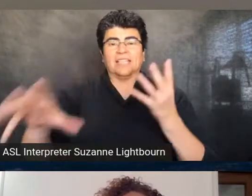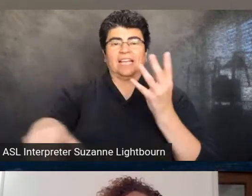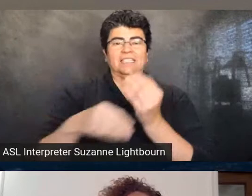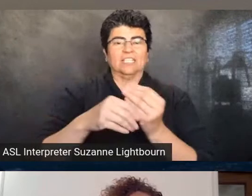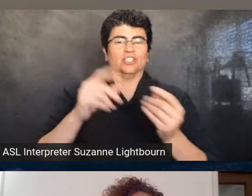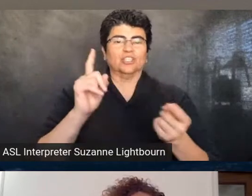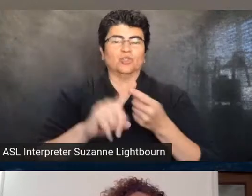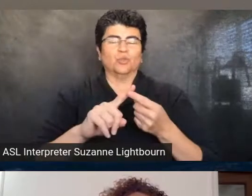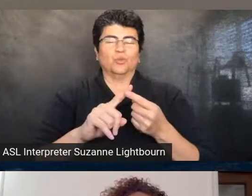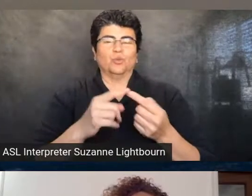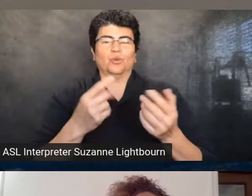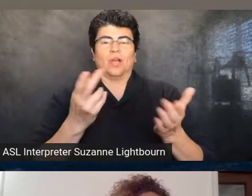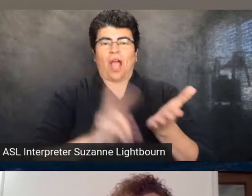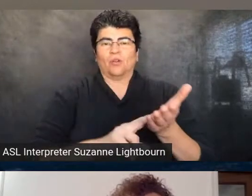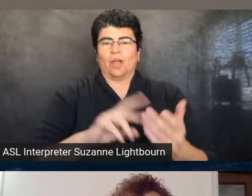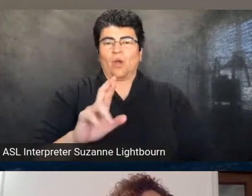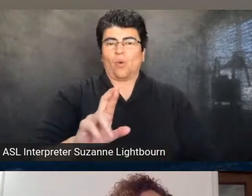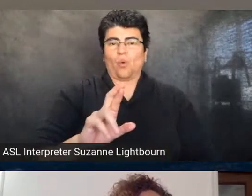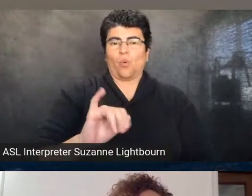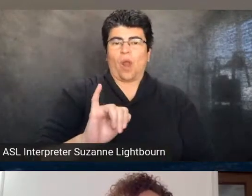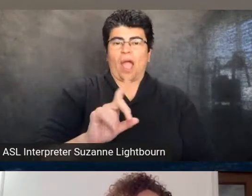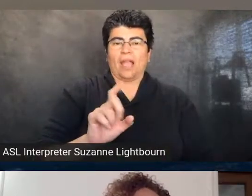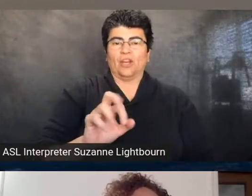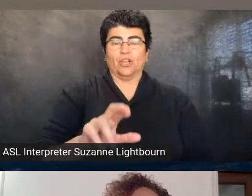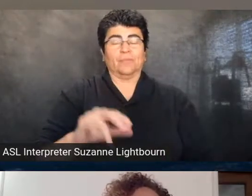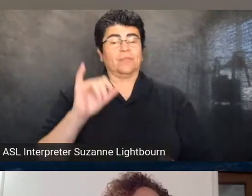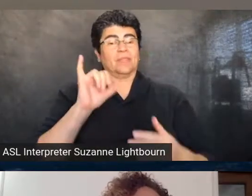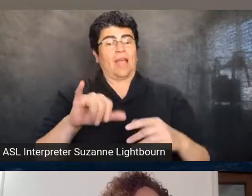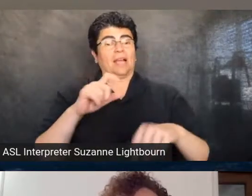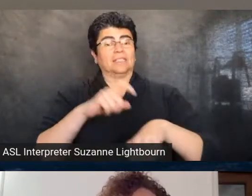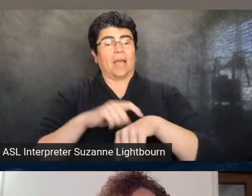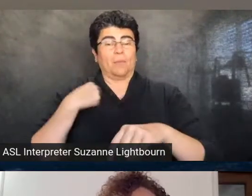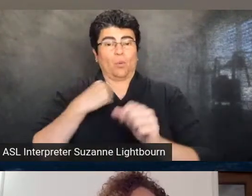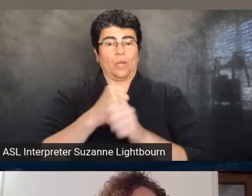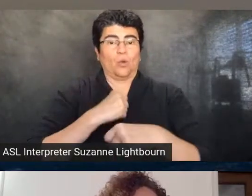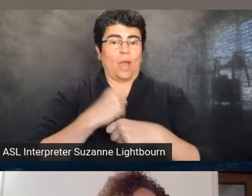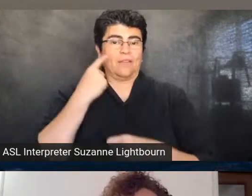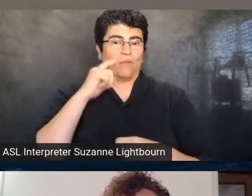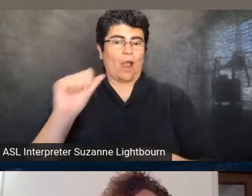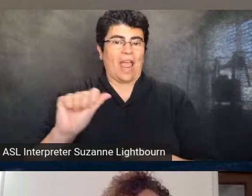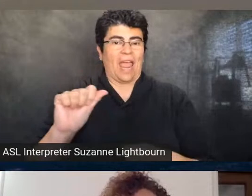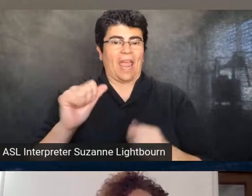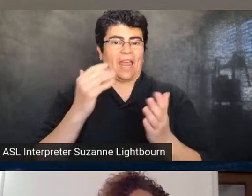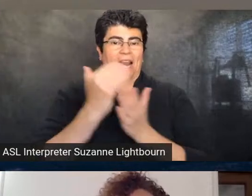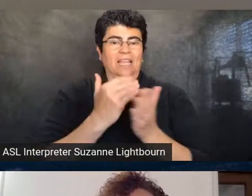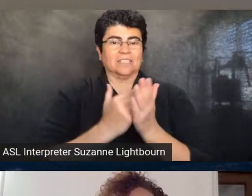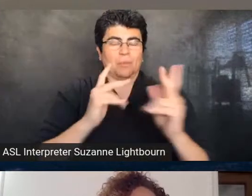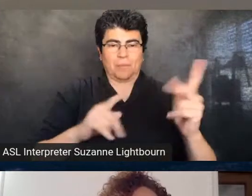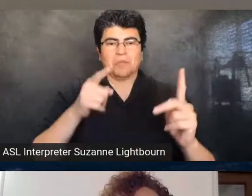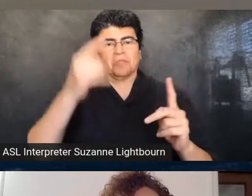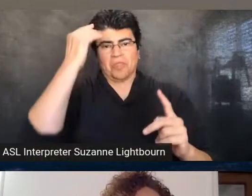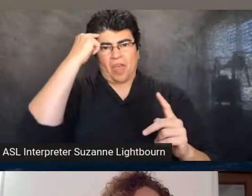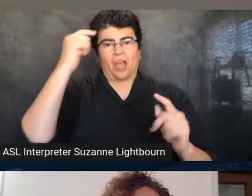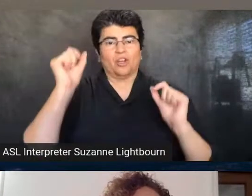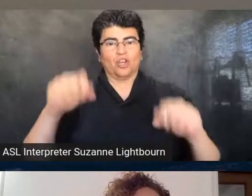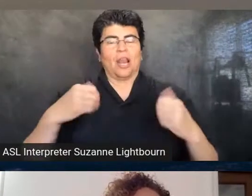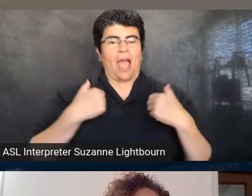So if, at the time, we created it for A-listers because we thought they would have some sense of power,